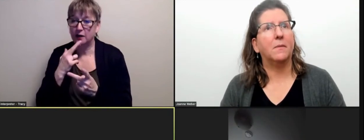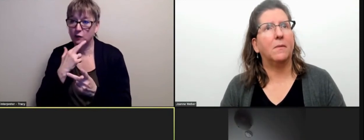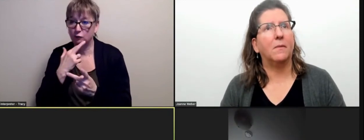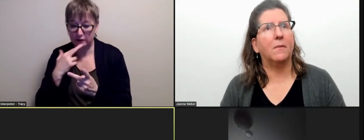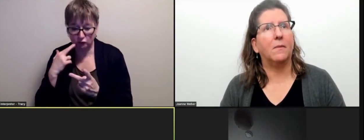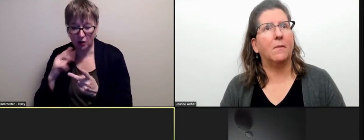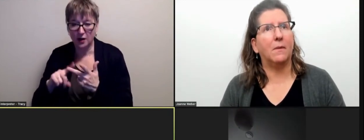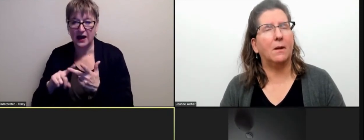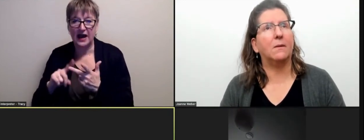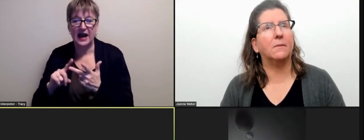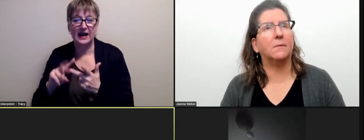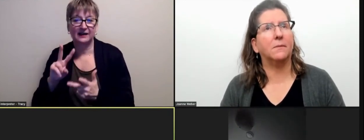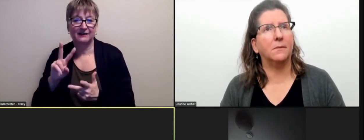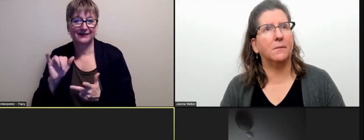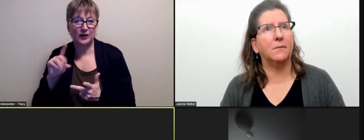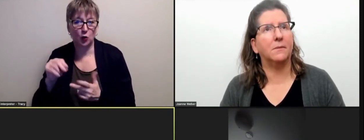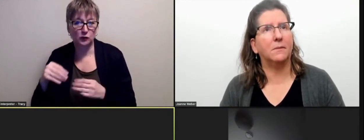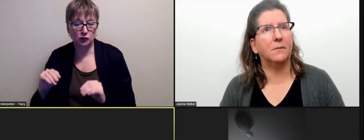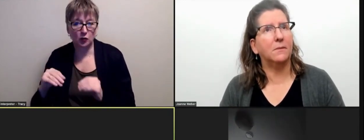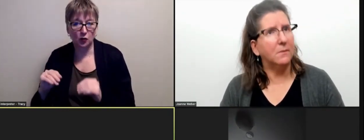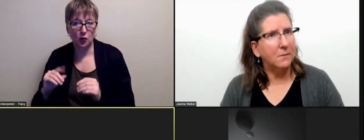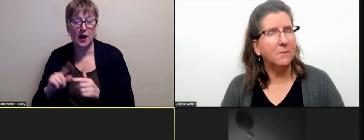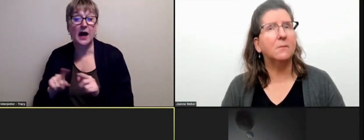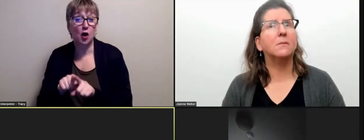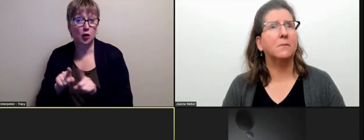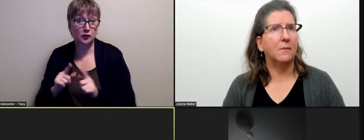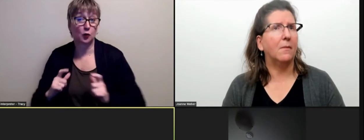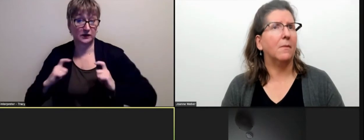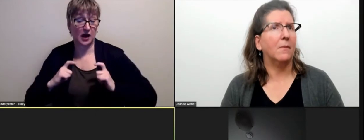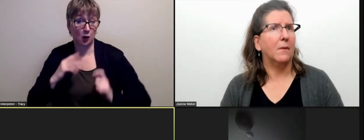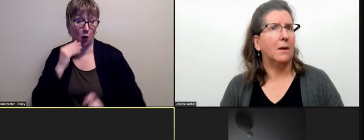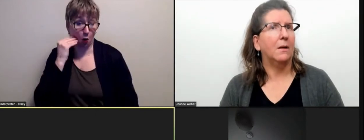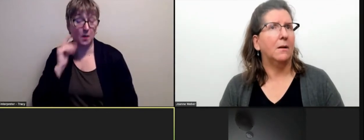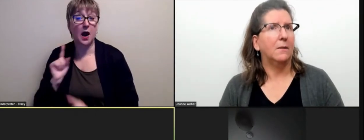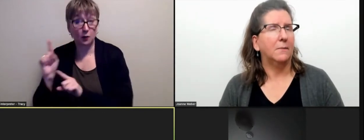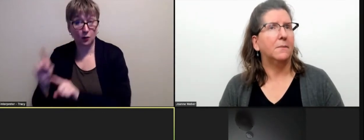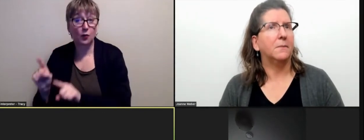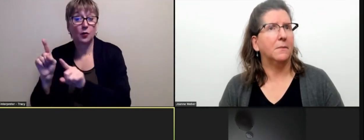and a retirement home. They would just, - you know - the teachers, they would just - you know - drop me off there,